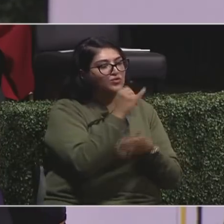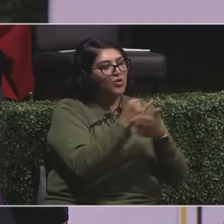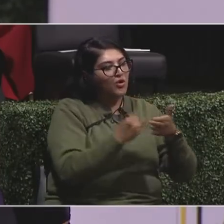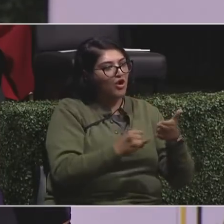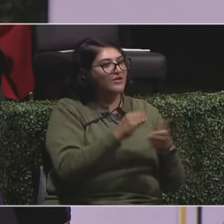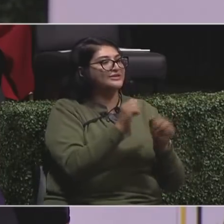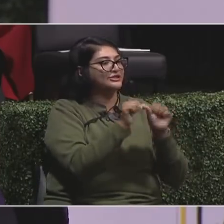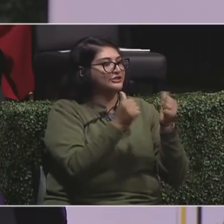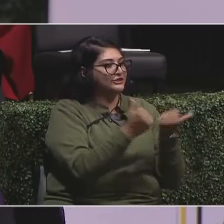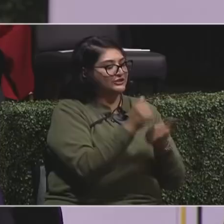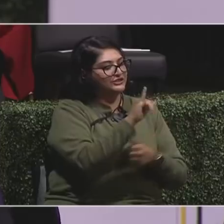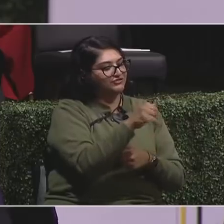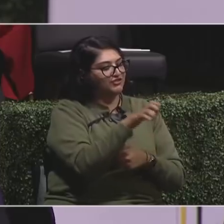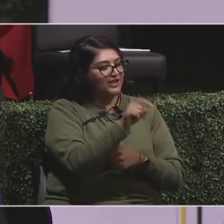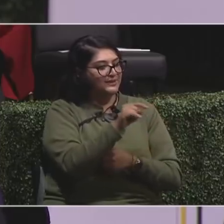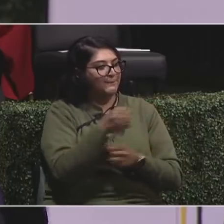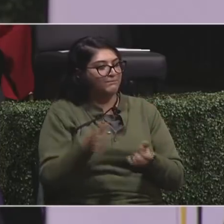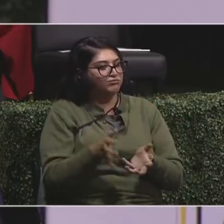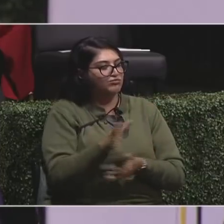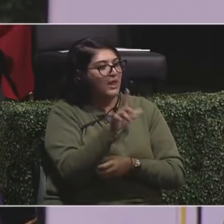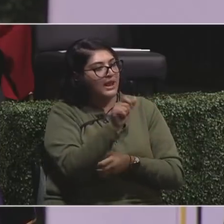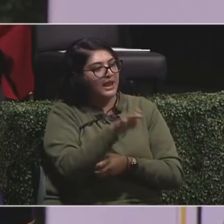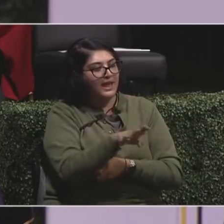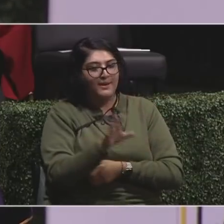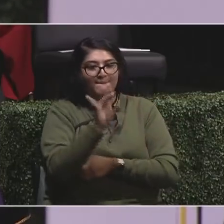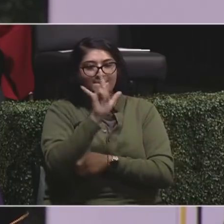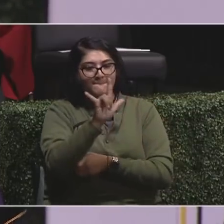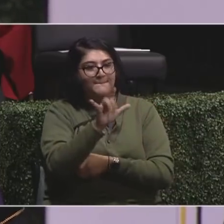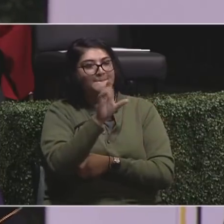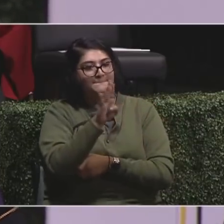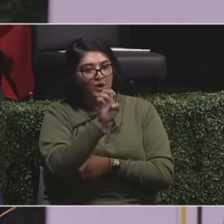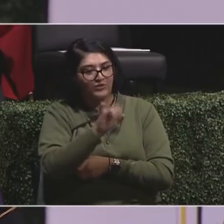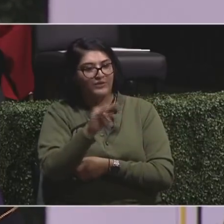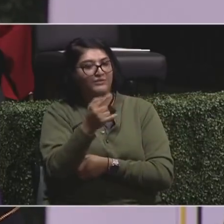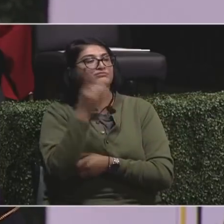GROUND, AND HOME TO A CAREER PLACEMENT CENTER THAT HAS PROVIDED YOU